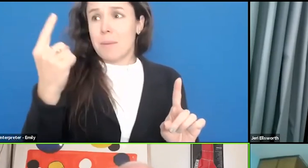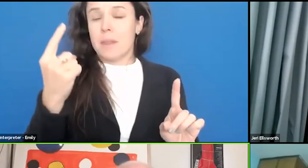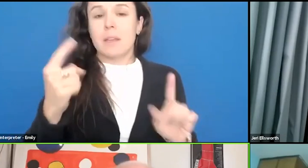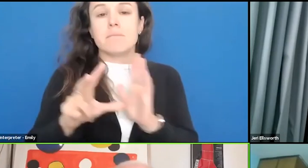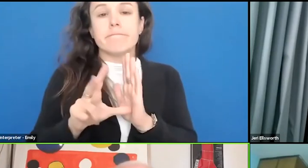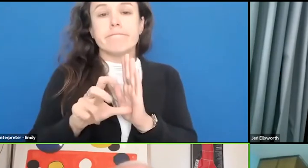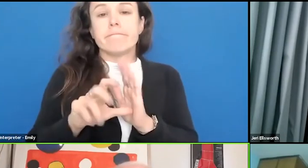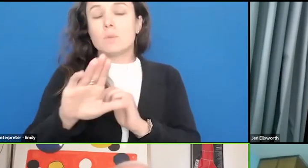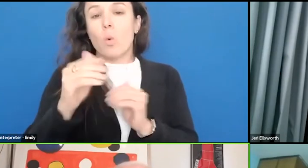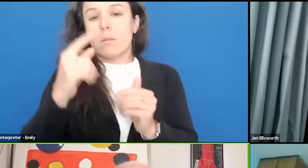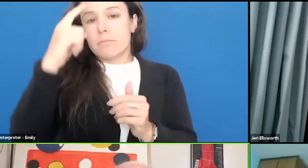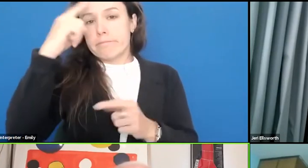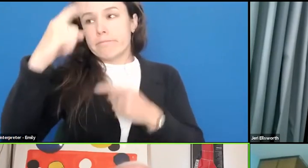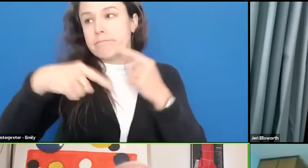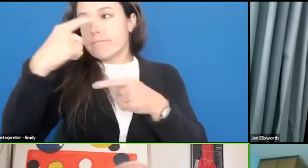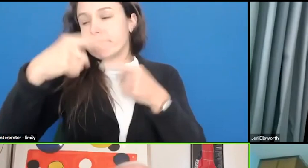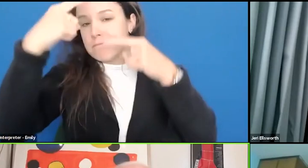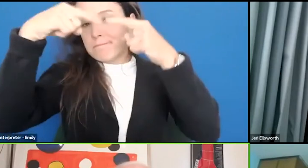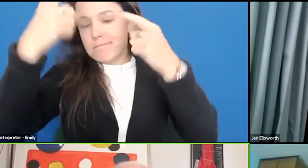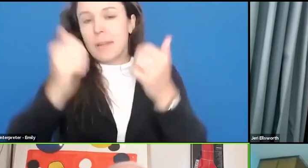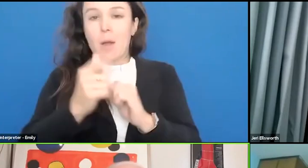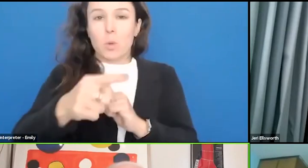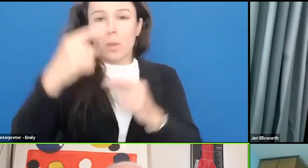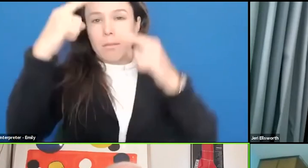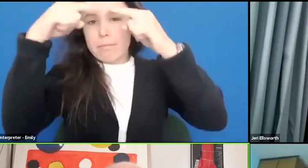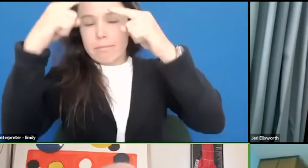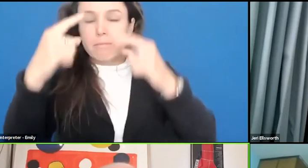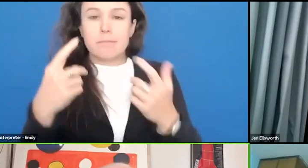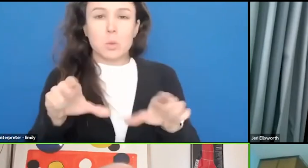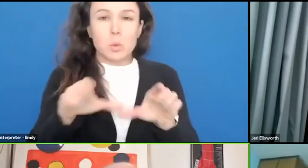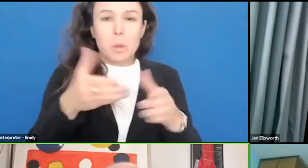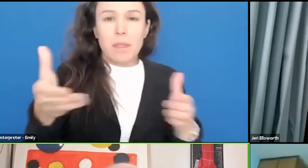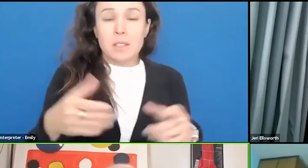of your process of how you think, and how you do things, or for that matter what impresses you.